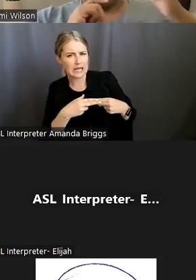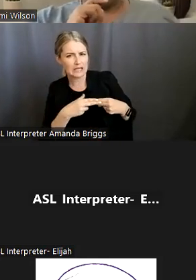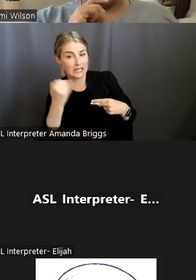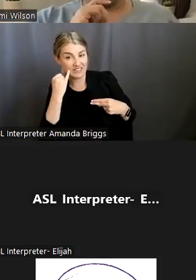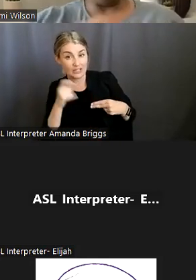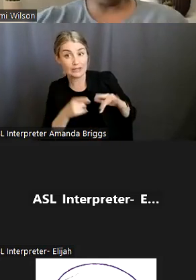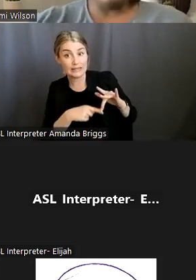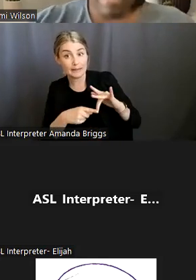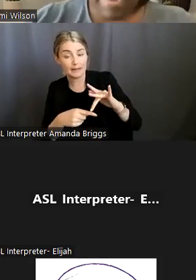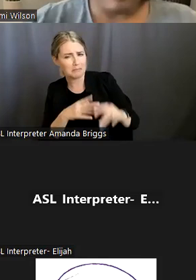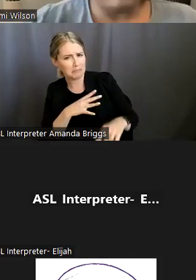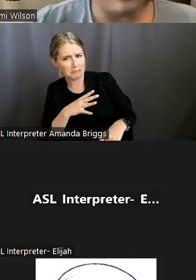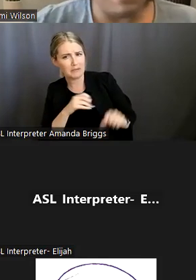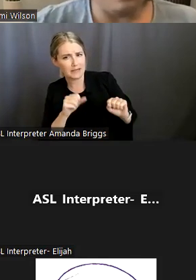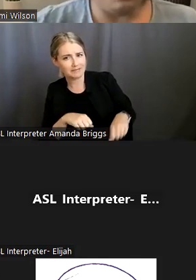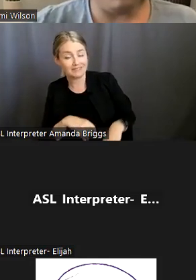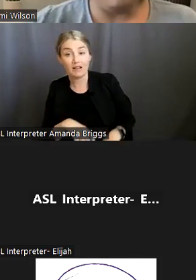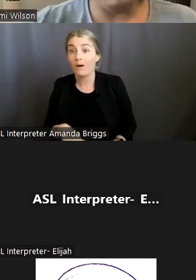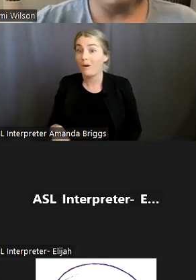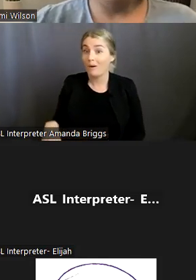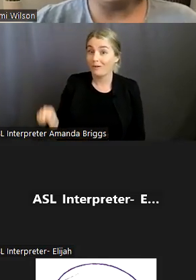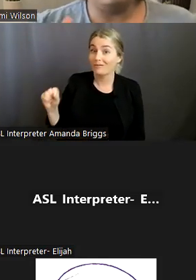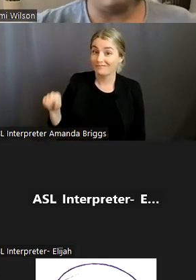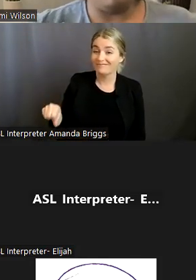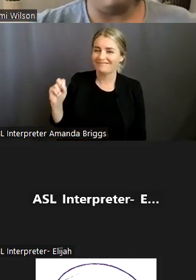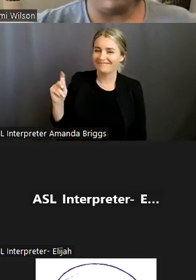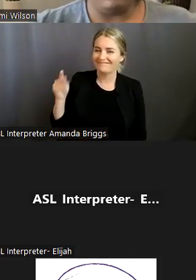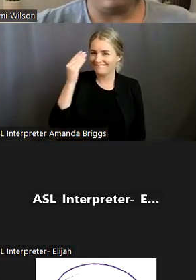need to skip over any. (Jami) Yes, I sure will. So I'll talk briefly